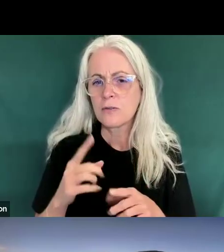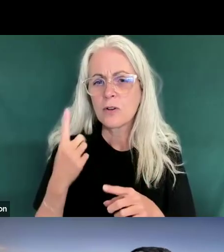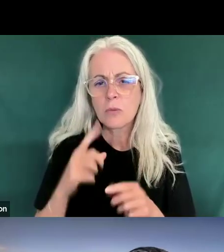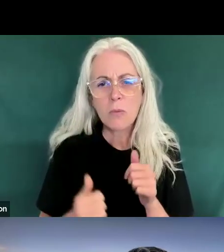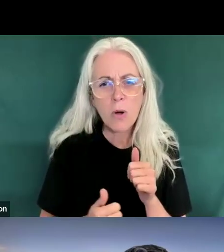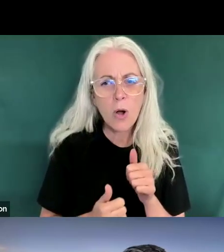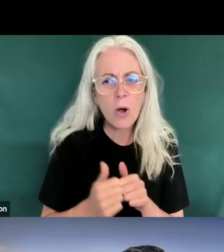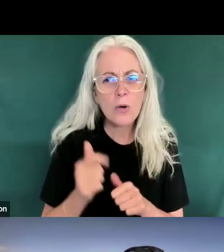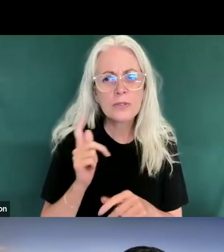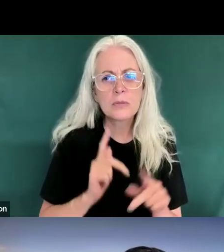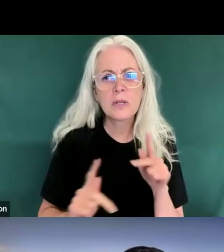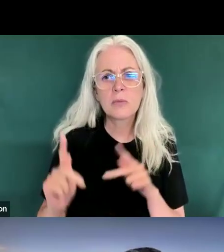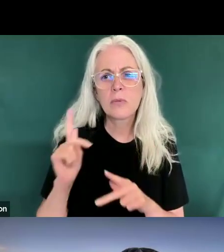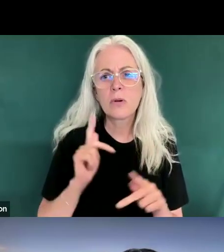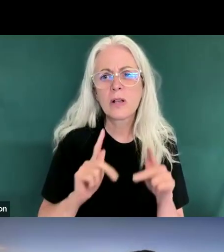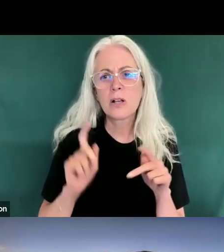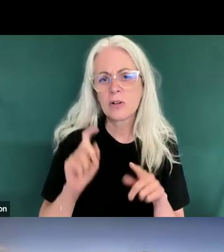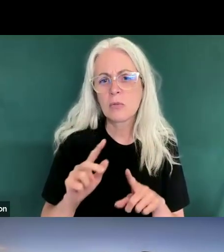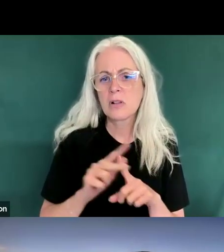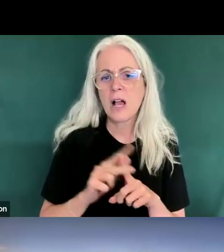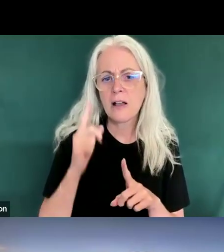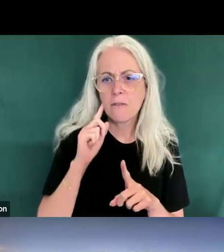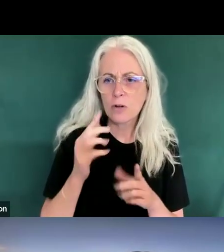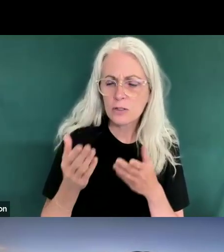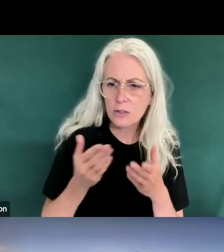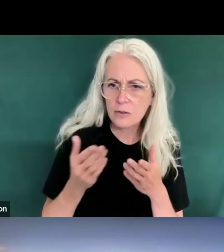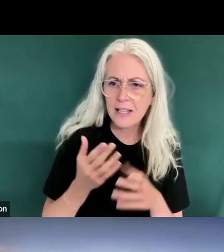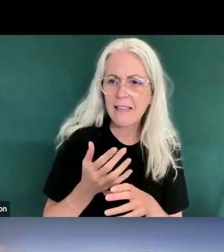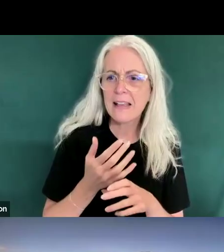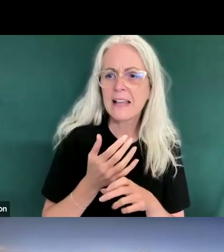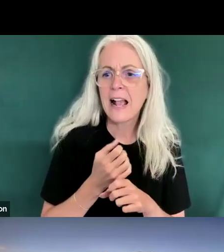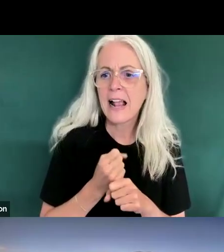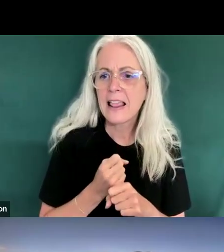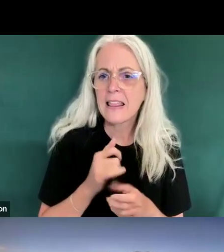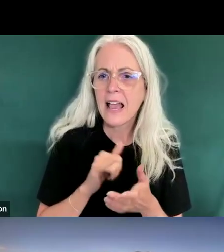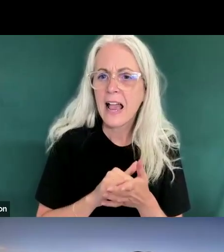most people, they would just apply for our services and then get, get that, that kind